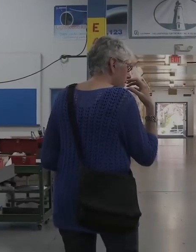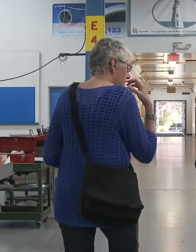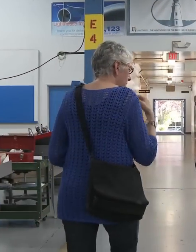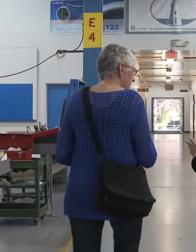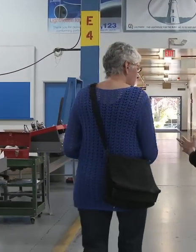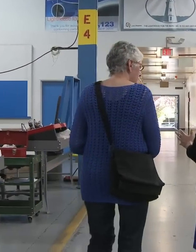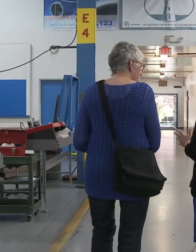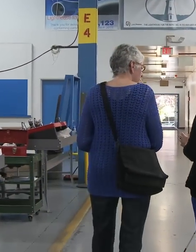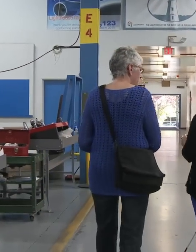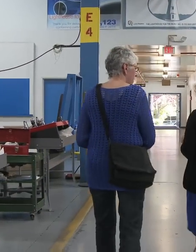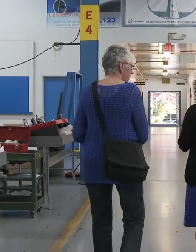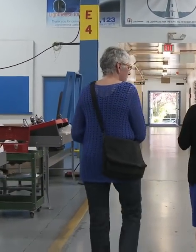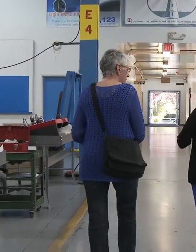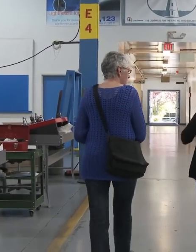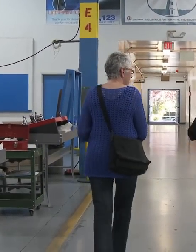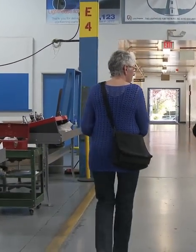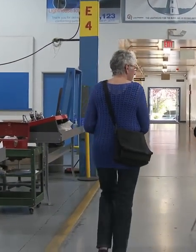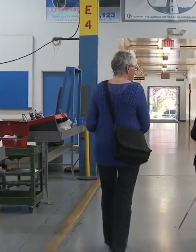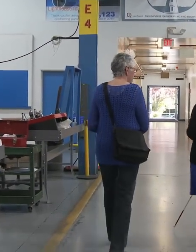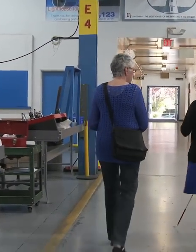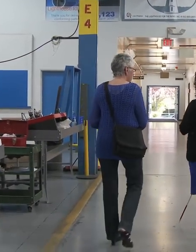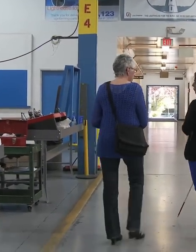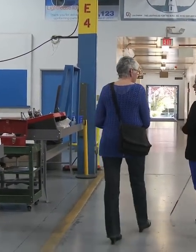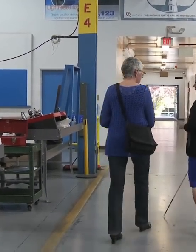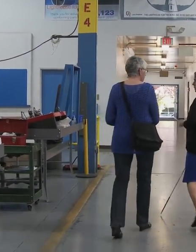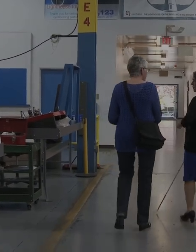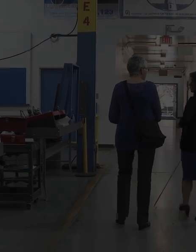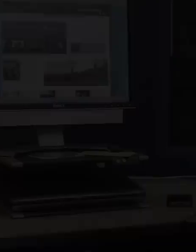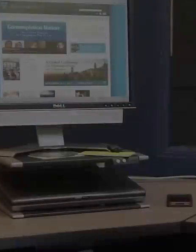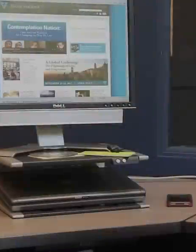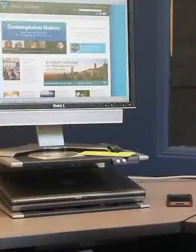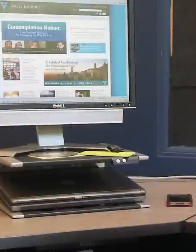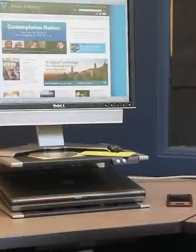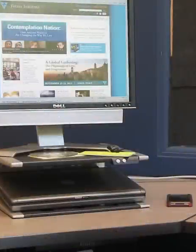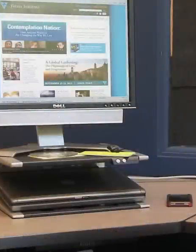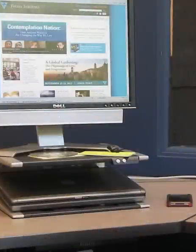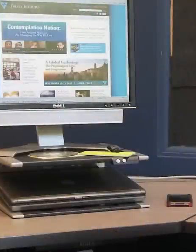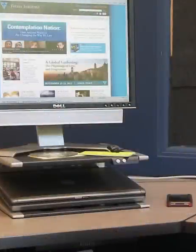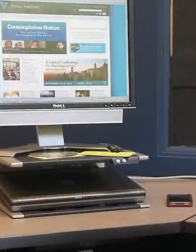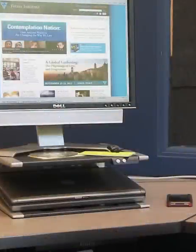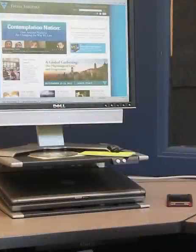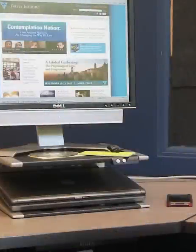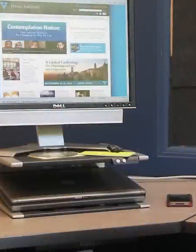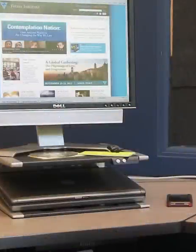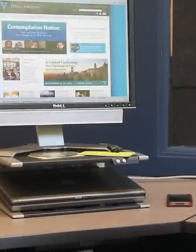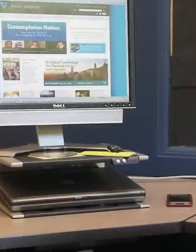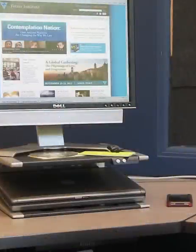[Audio description] Peggy Martinez, Accesibility Manager, Lighthouse for the Blind [Screen reader] We engage with people around the world to foster awareness